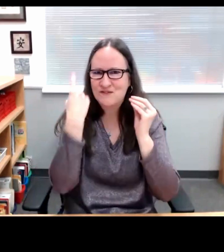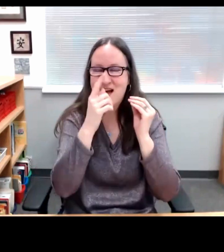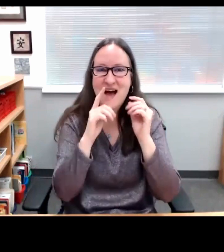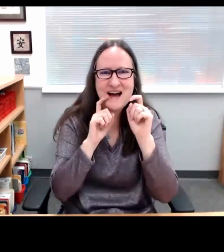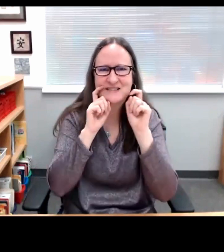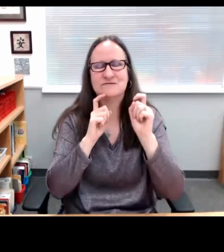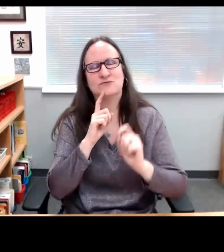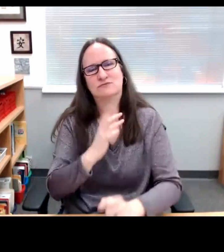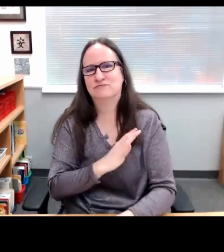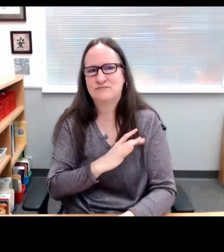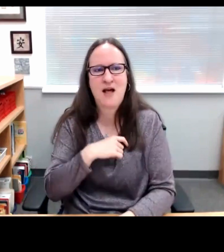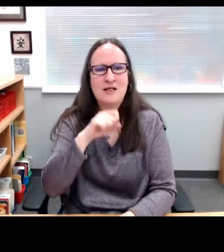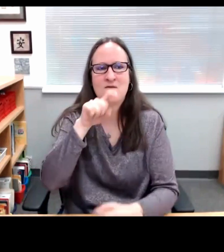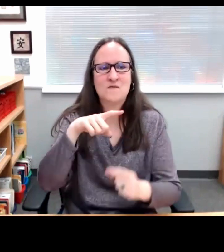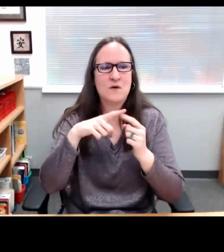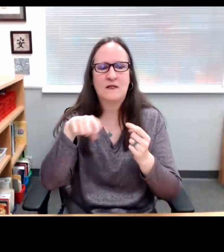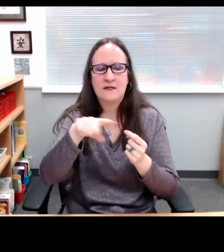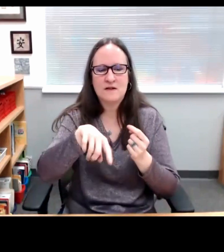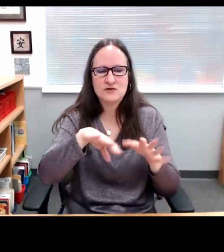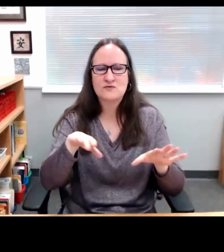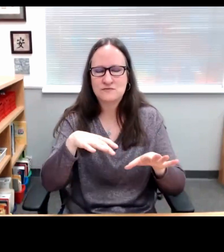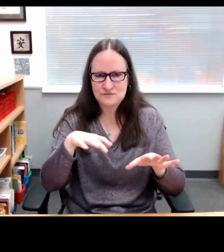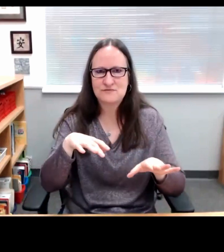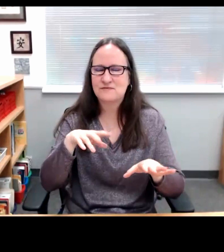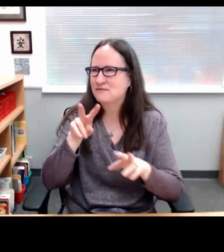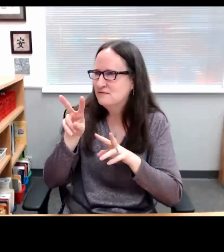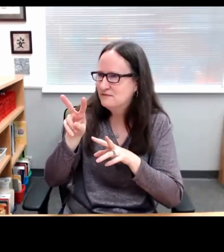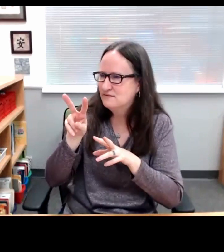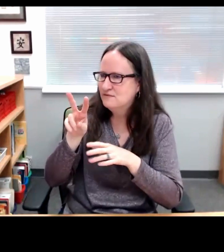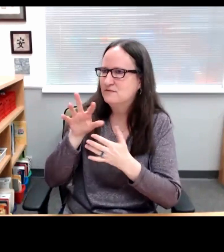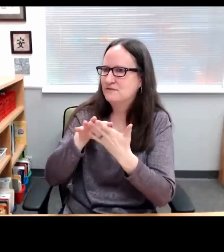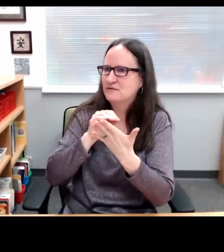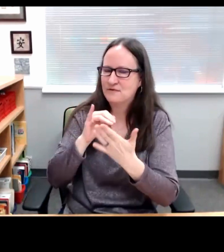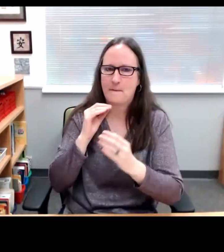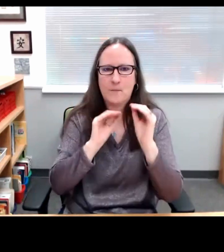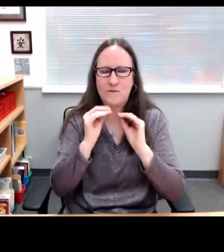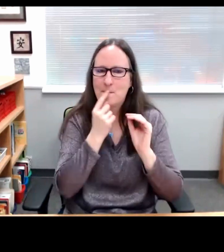signing and their facial expressions are so strong. You can just see the glimmer in their eyes